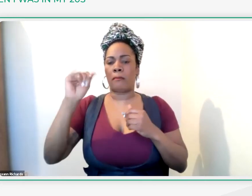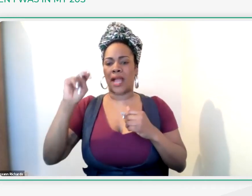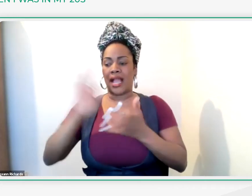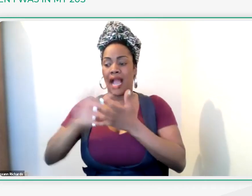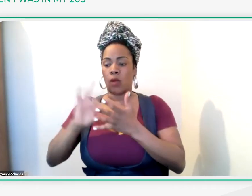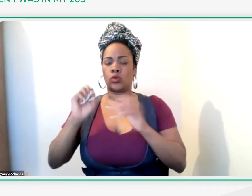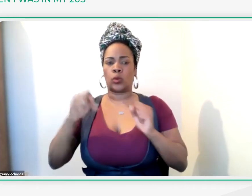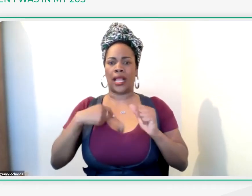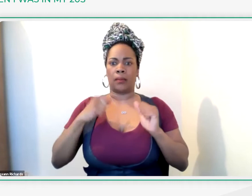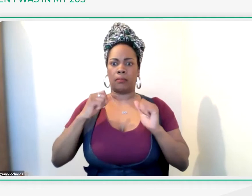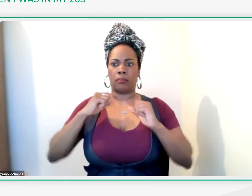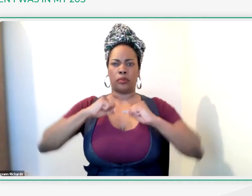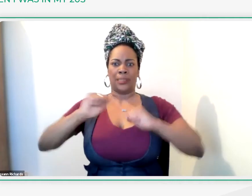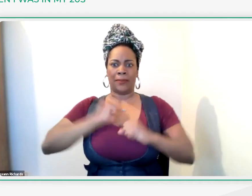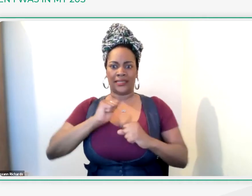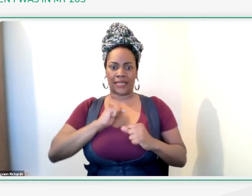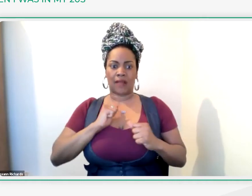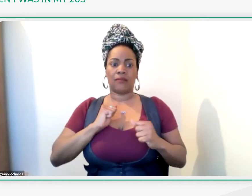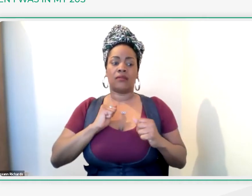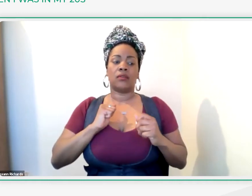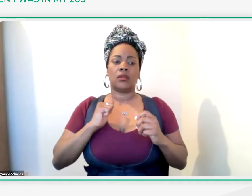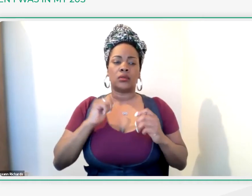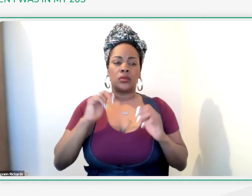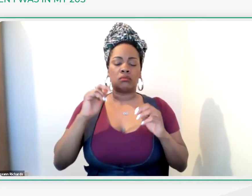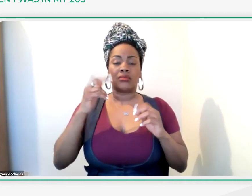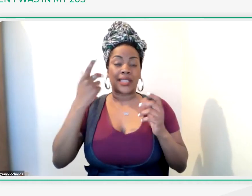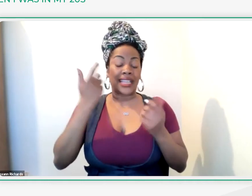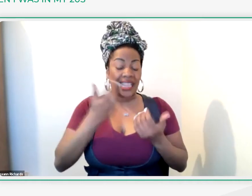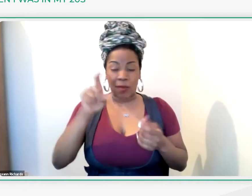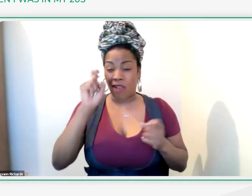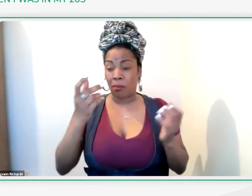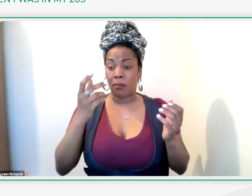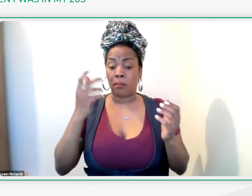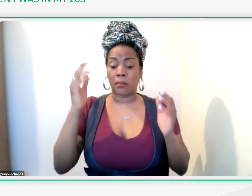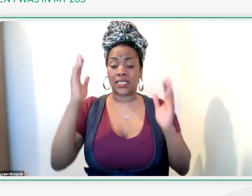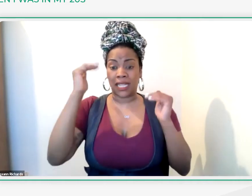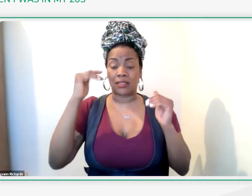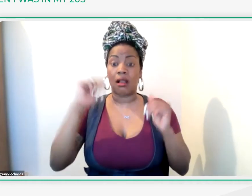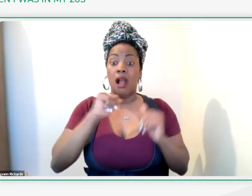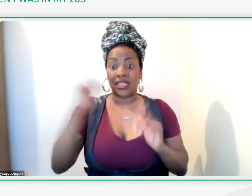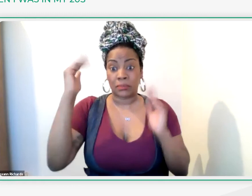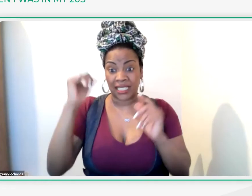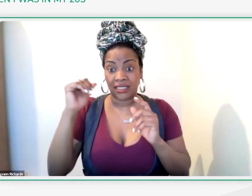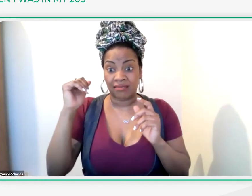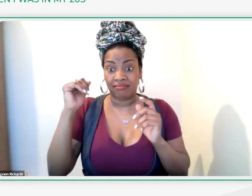I have another bank account, a secondary, to protect myself.